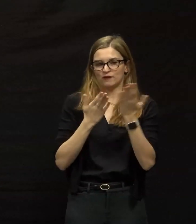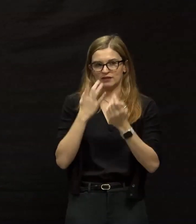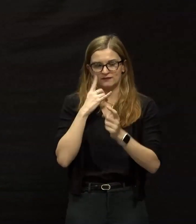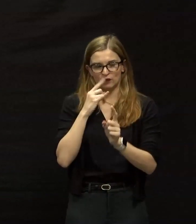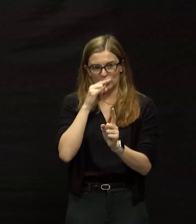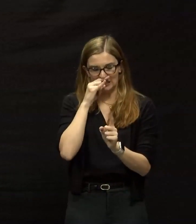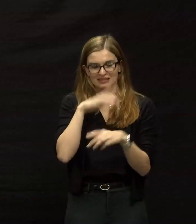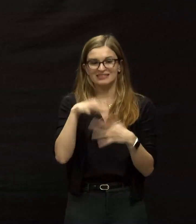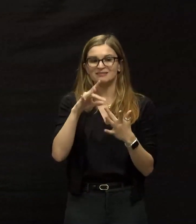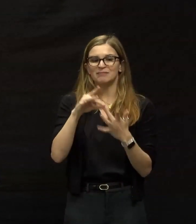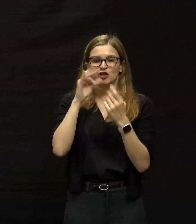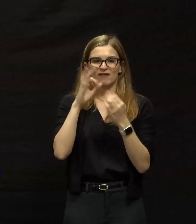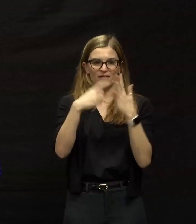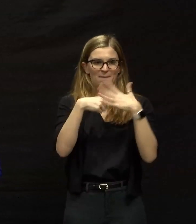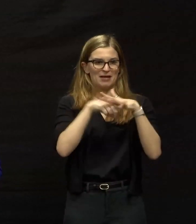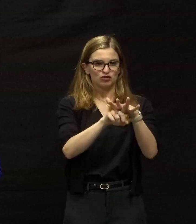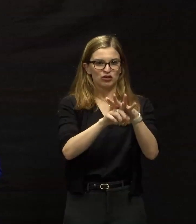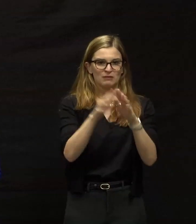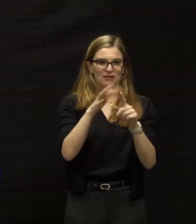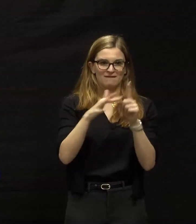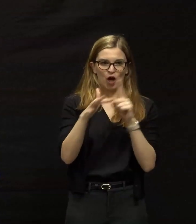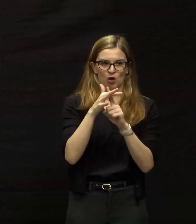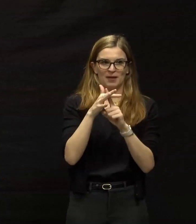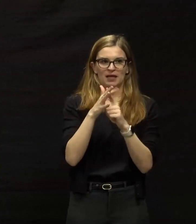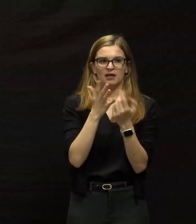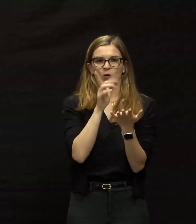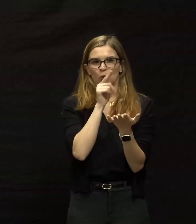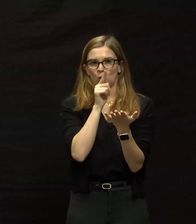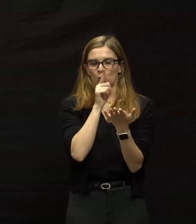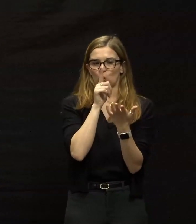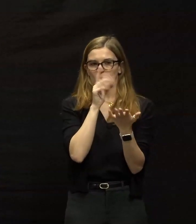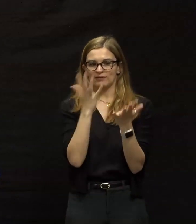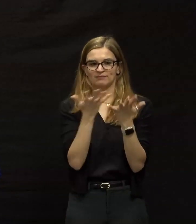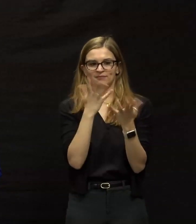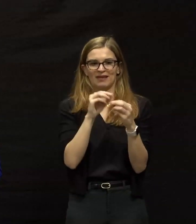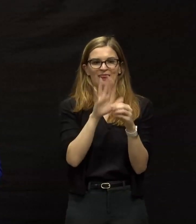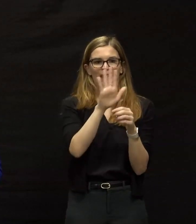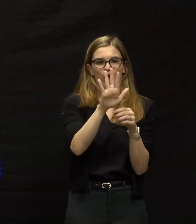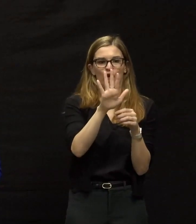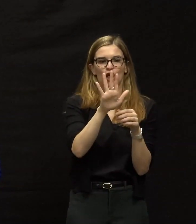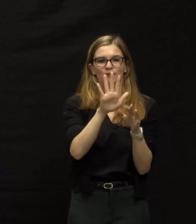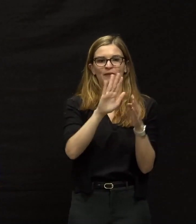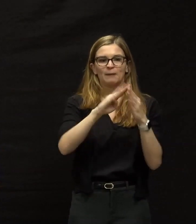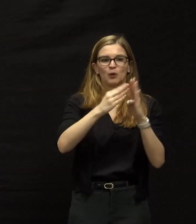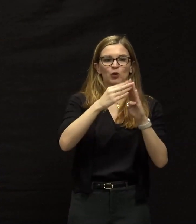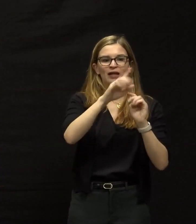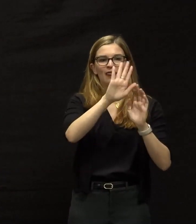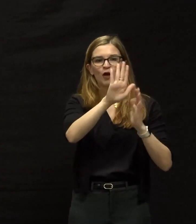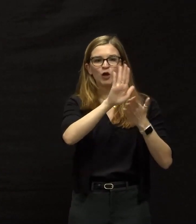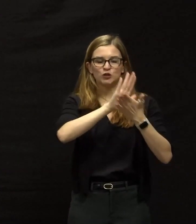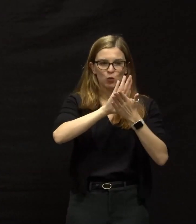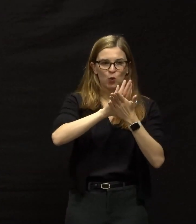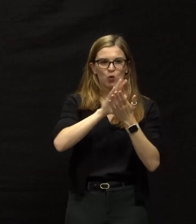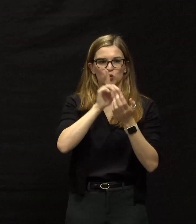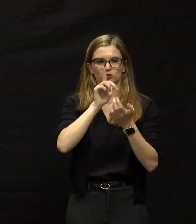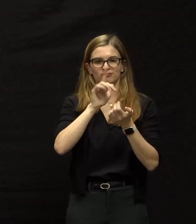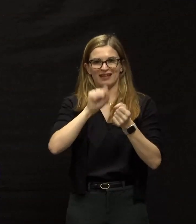and educational options for children especially if they're mainstreamed in an environment where they're the only child who's deaf and hard of hearing,